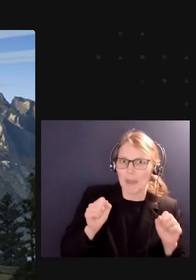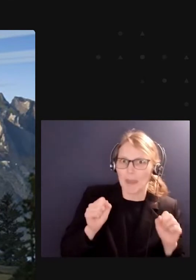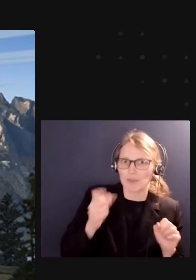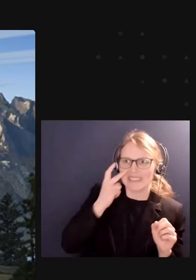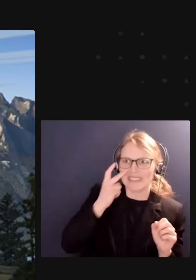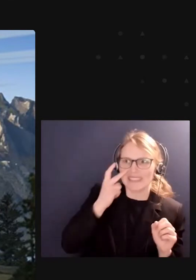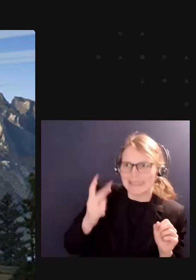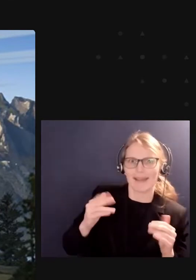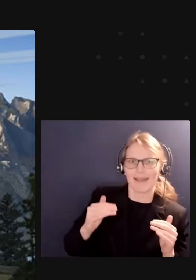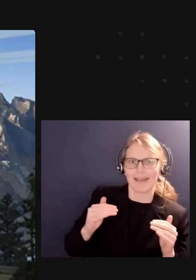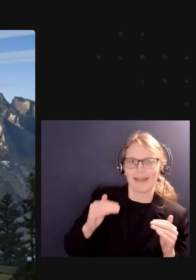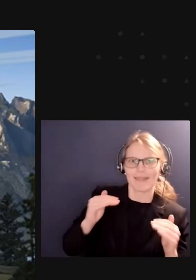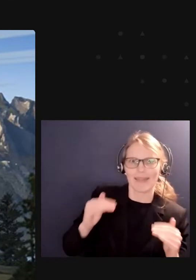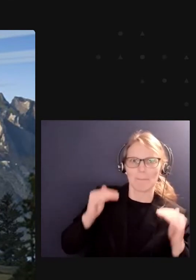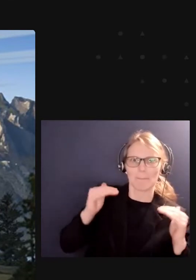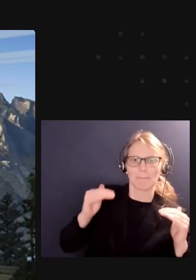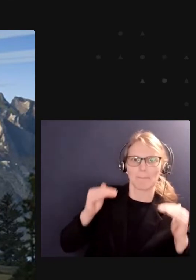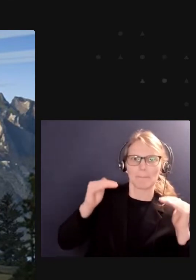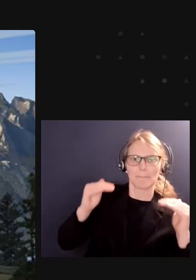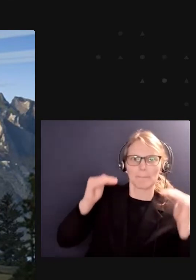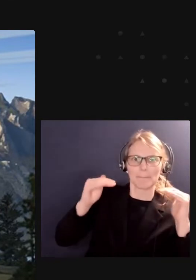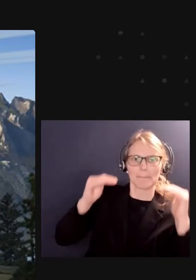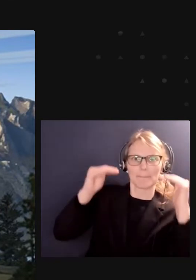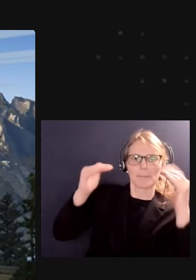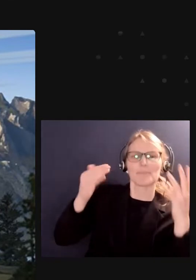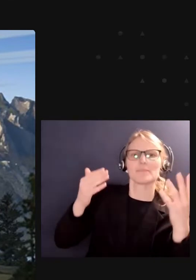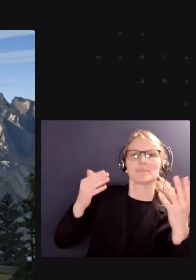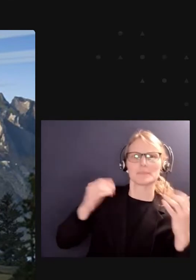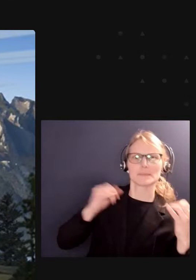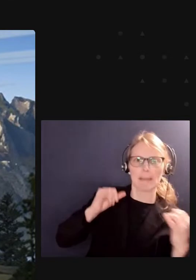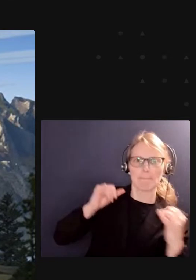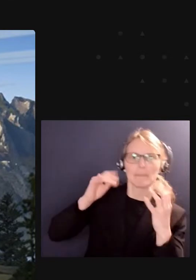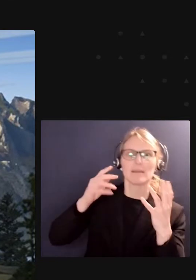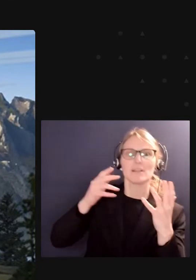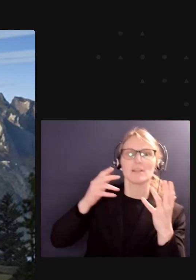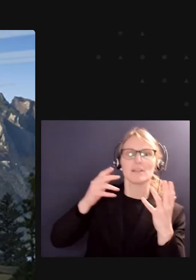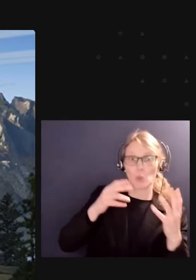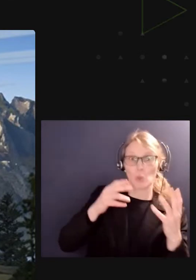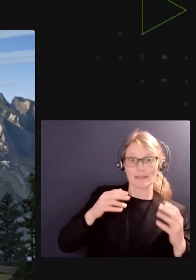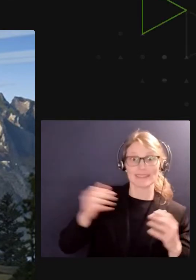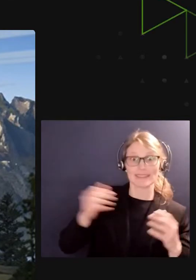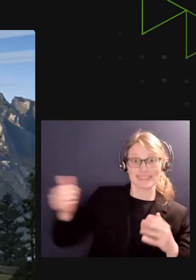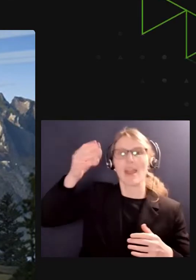making sure that we have that senior and mid-level talent and that we're spending the time to grow that talent